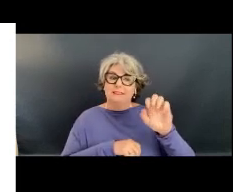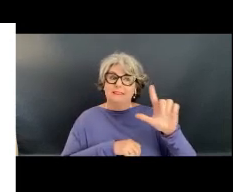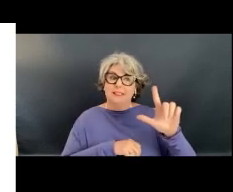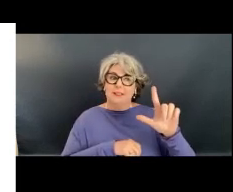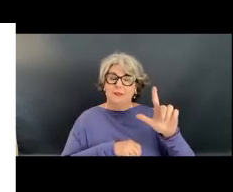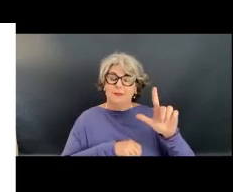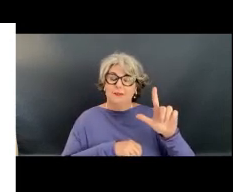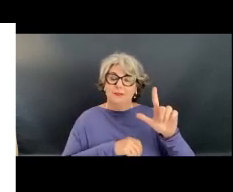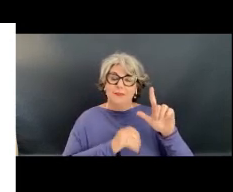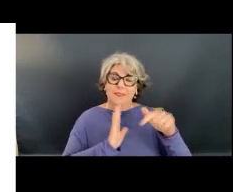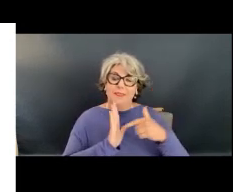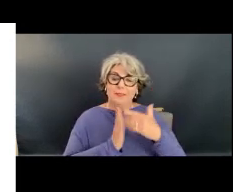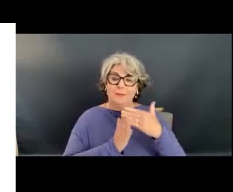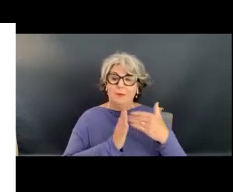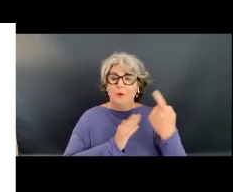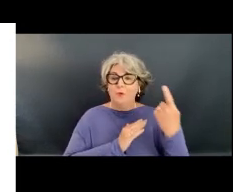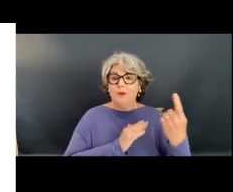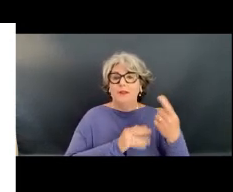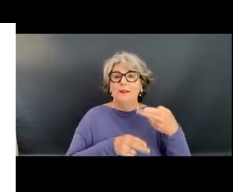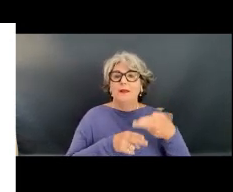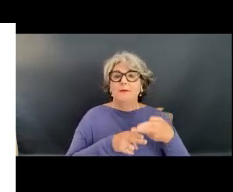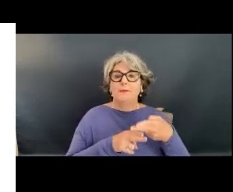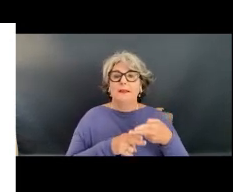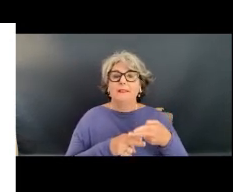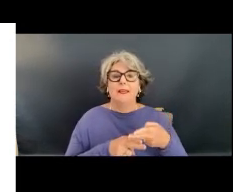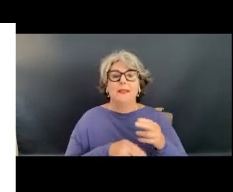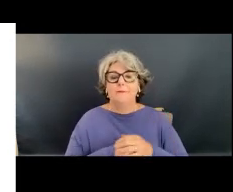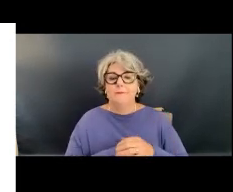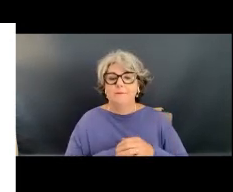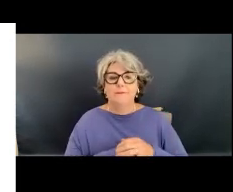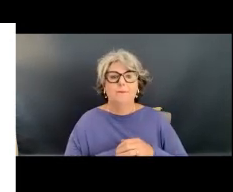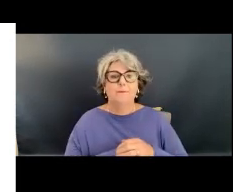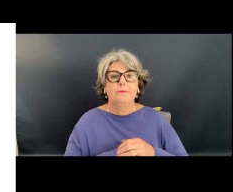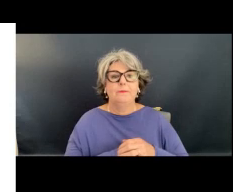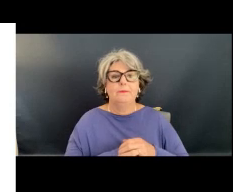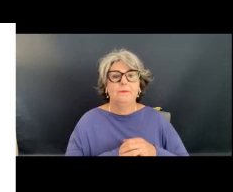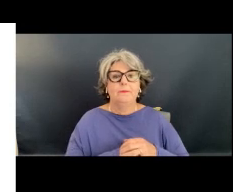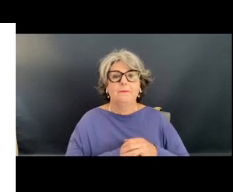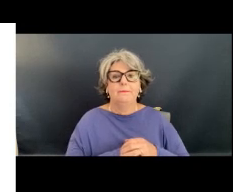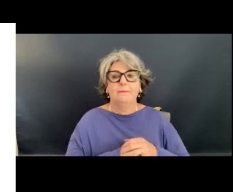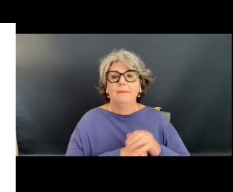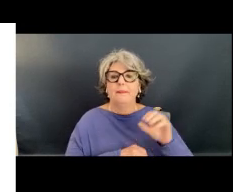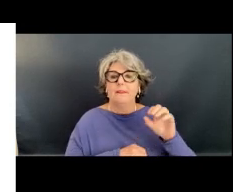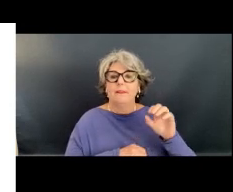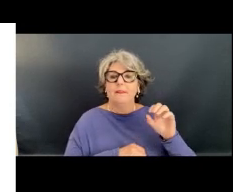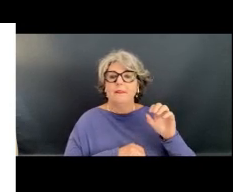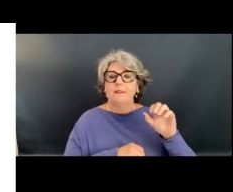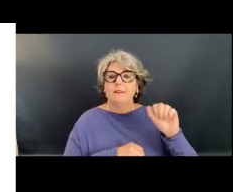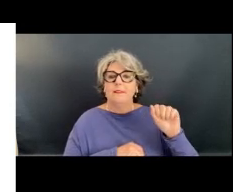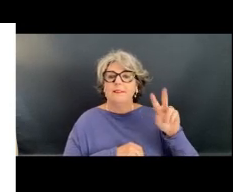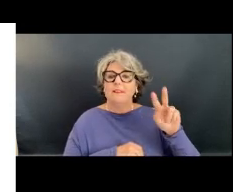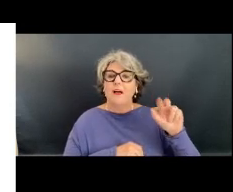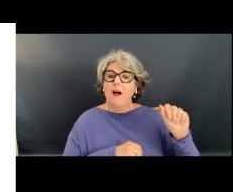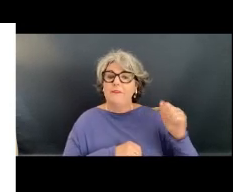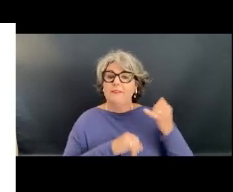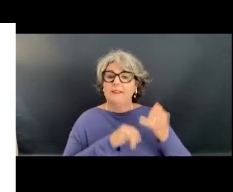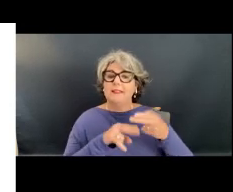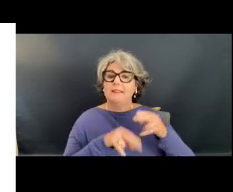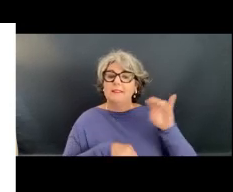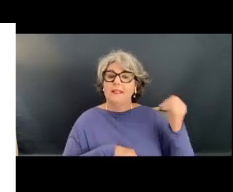My name is Ava Javid. My pronouns are she, her, hers and my role is the associate